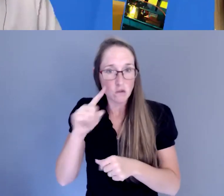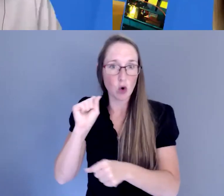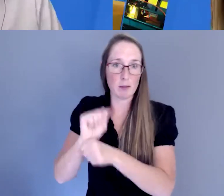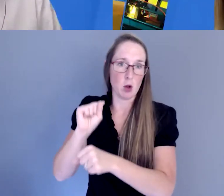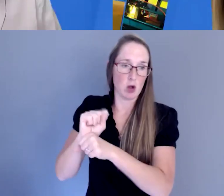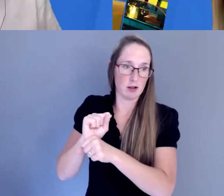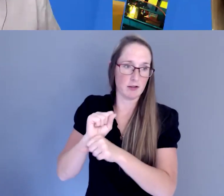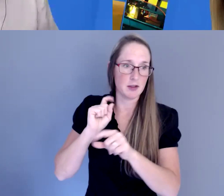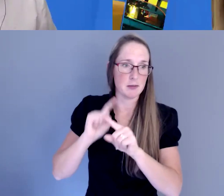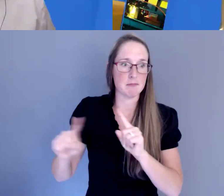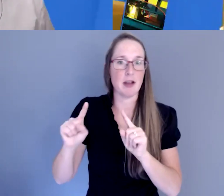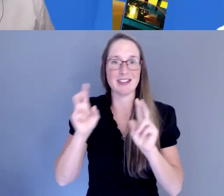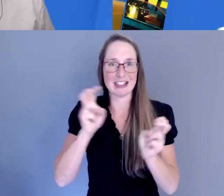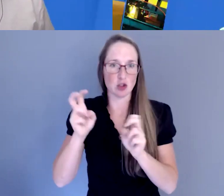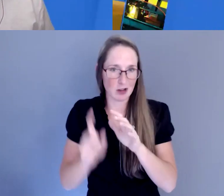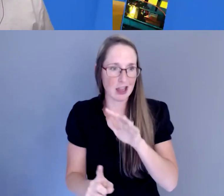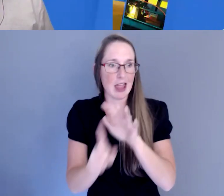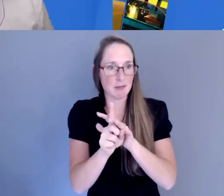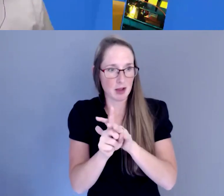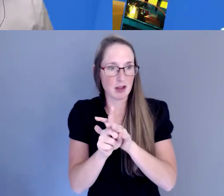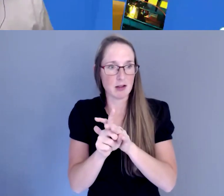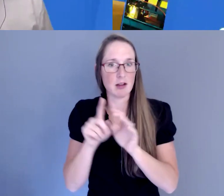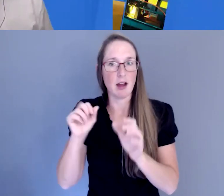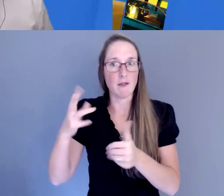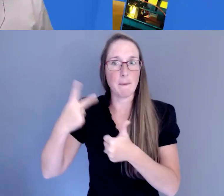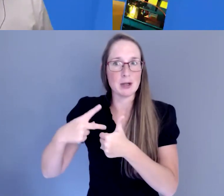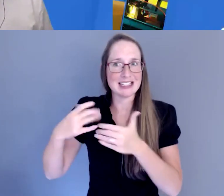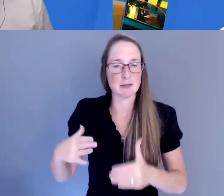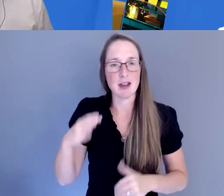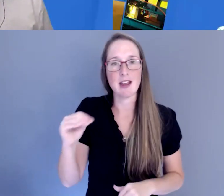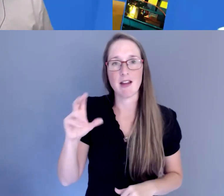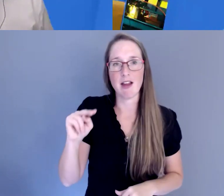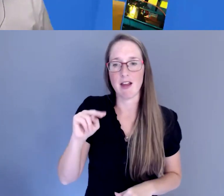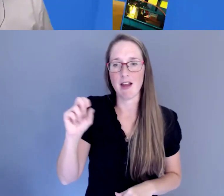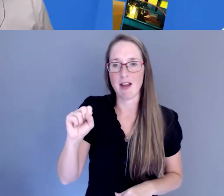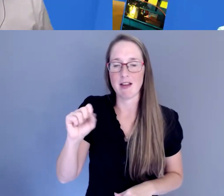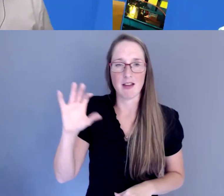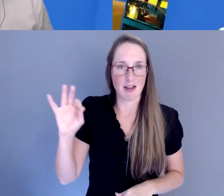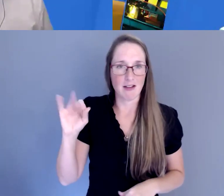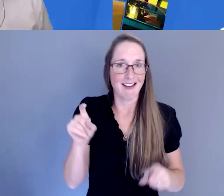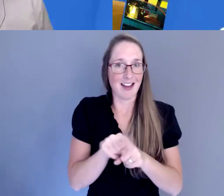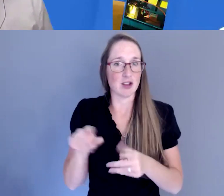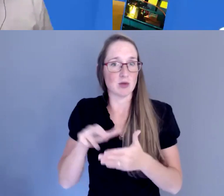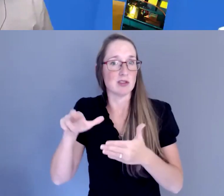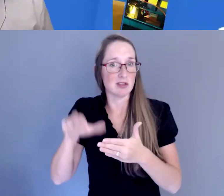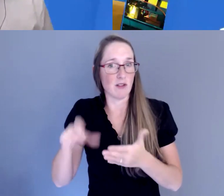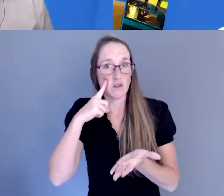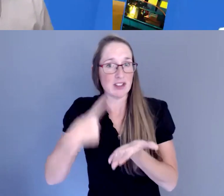But the issue came up of participants and NSF, as a result of those discussions with OMB,